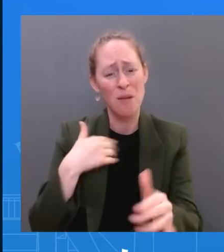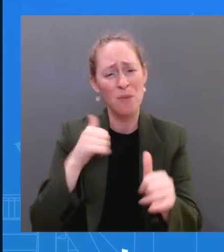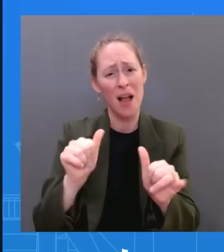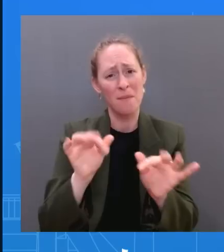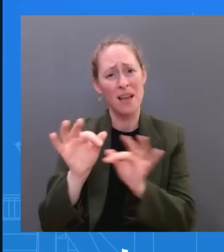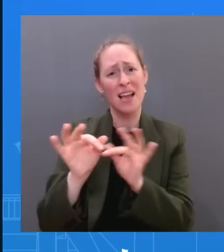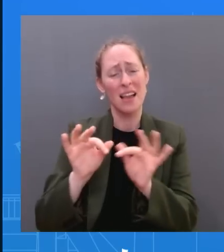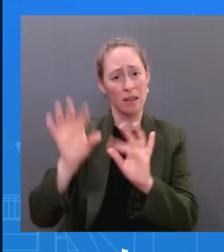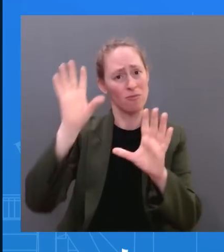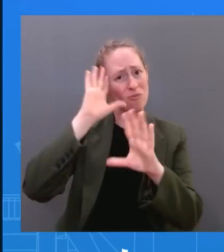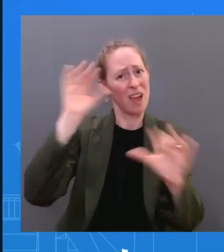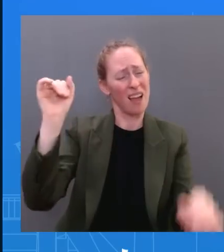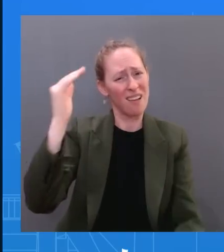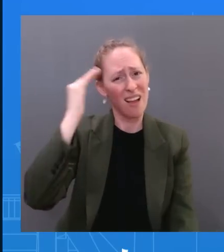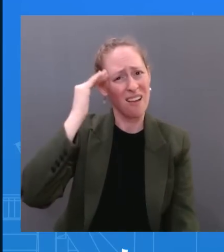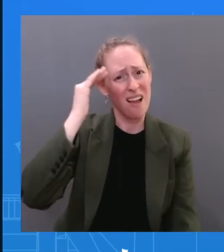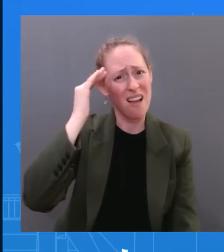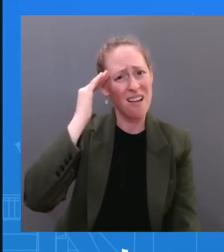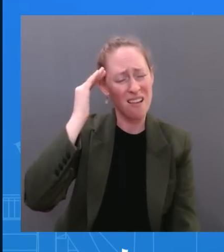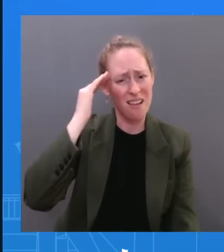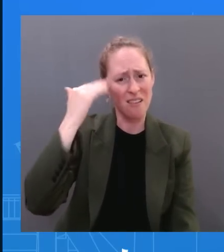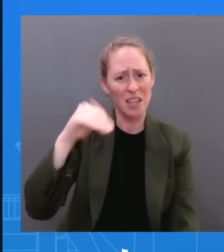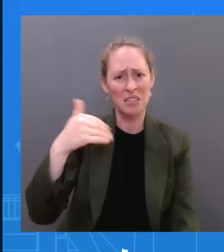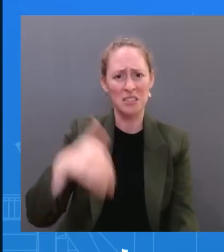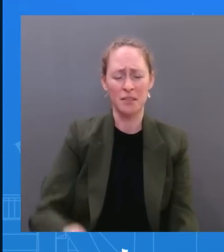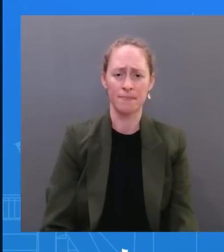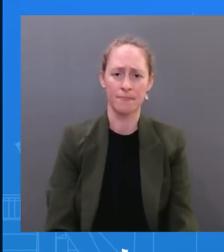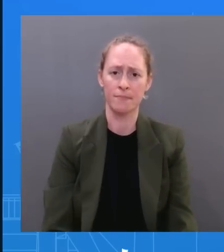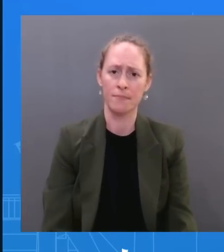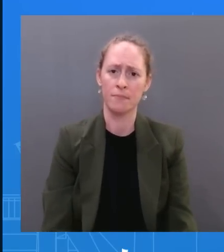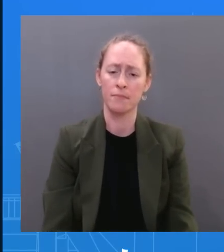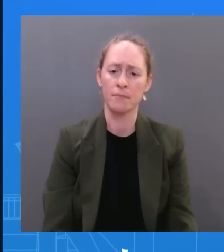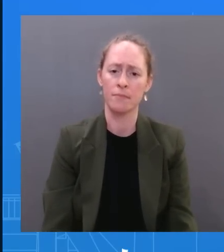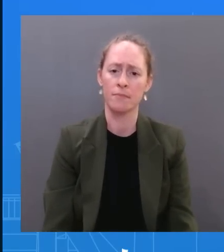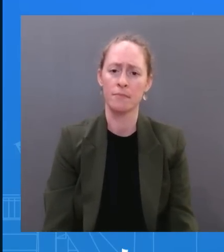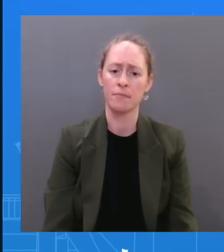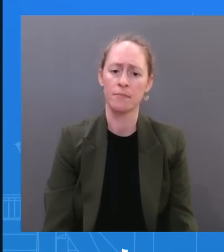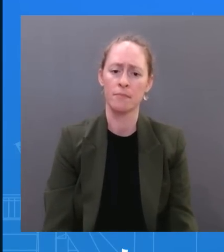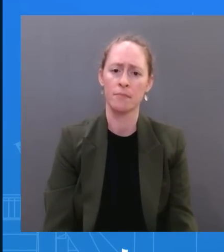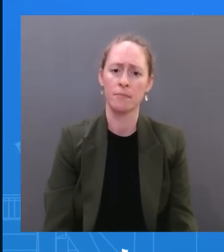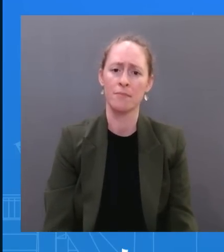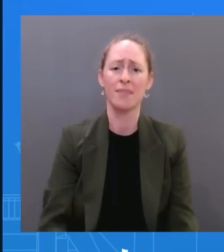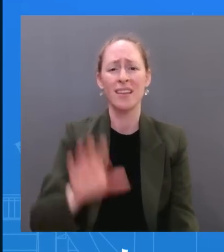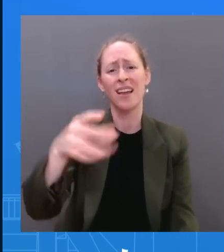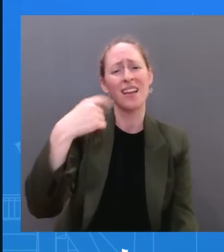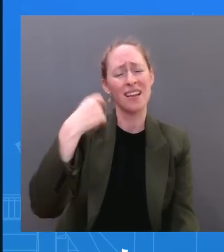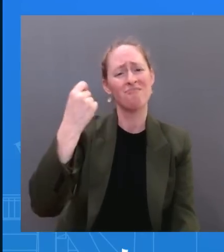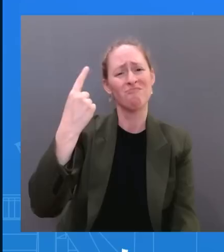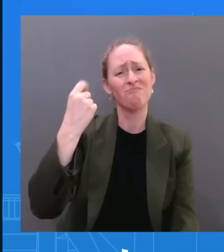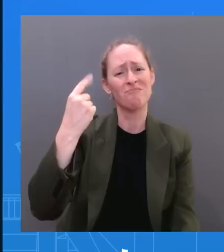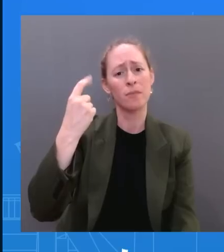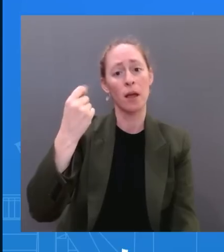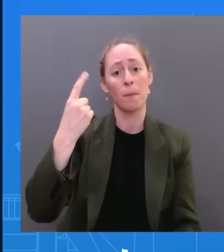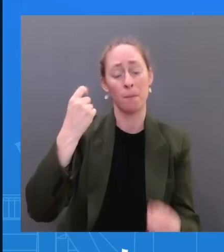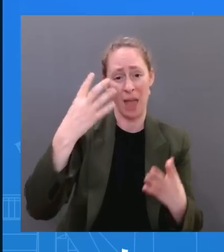So we were responding to criticism in that particular article. That's what we were responding to.